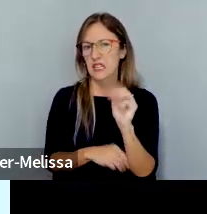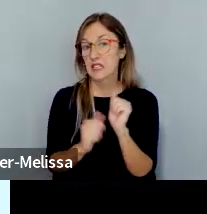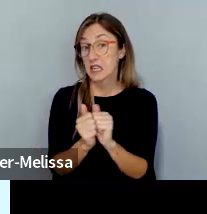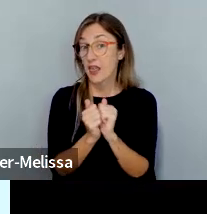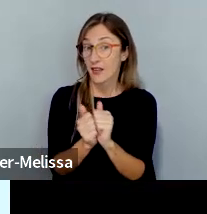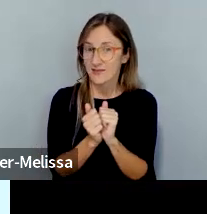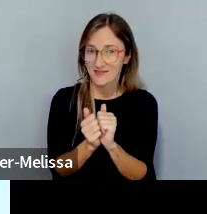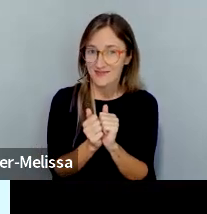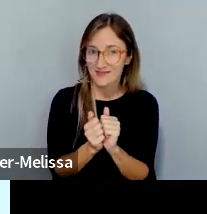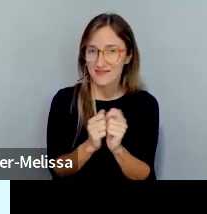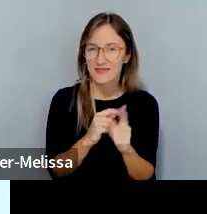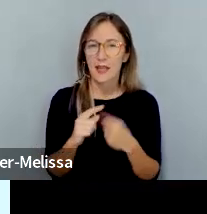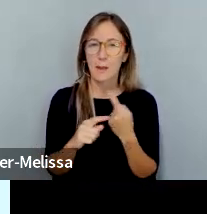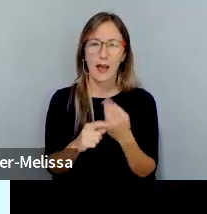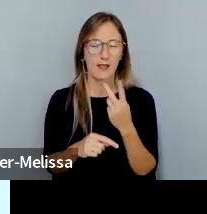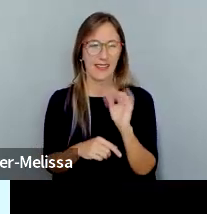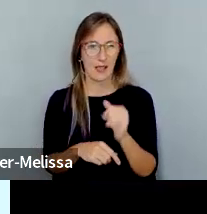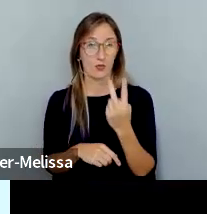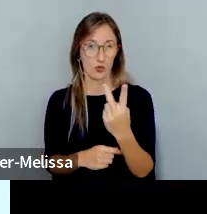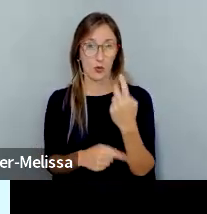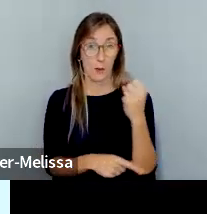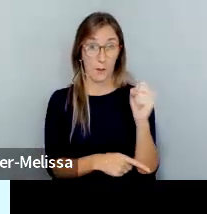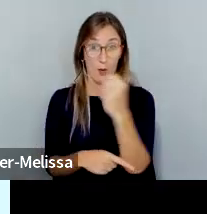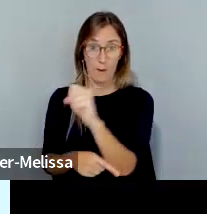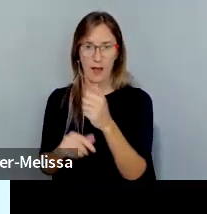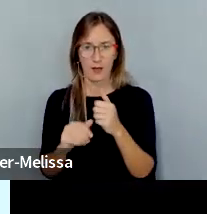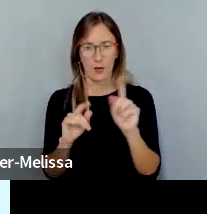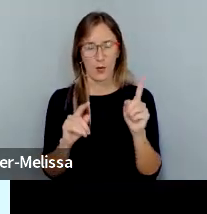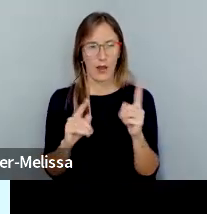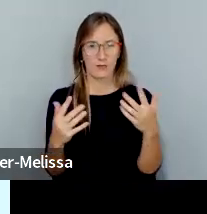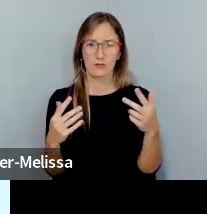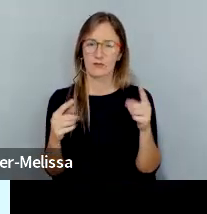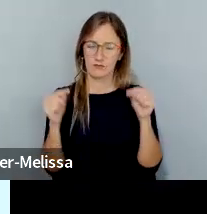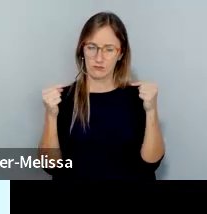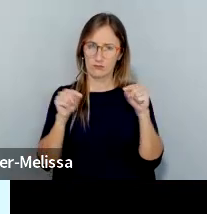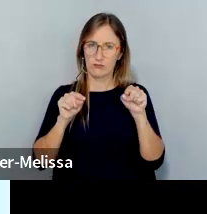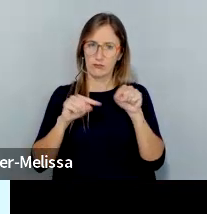we have two members of the LGBTQ+ community, one who has a disability and